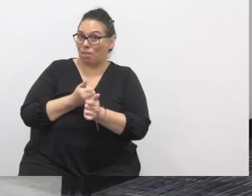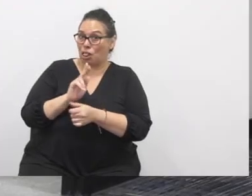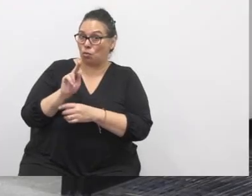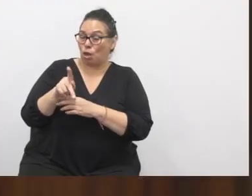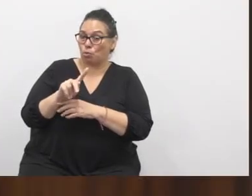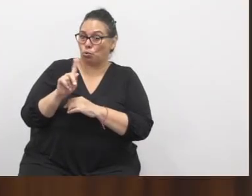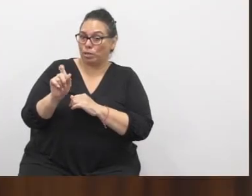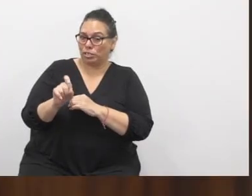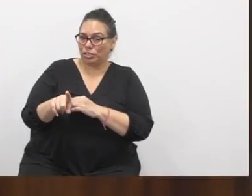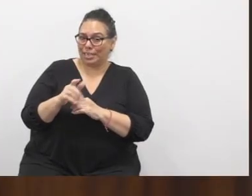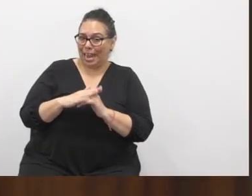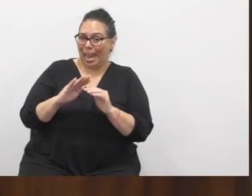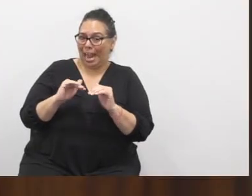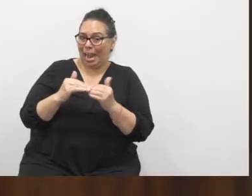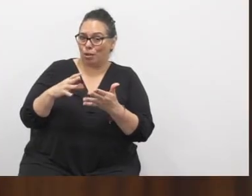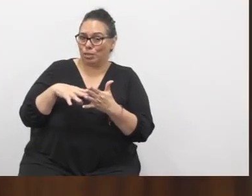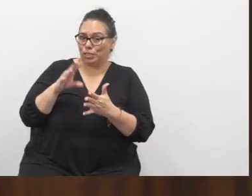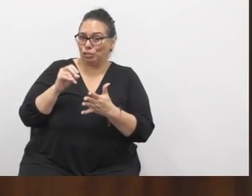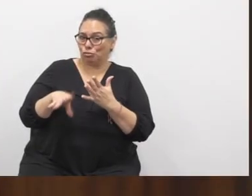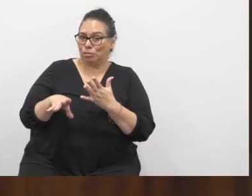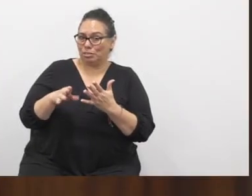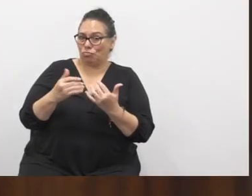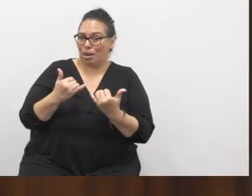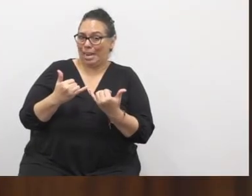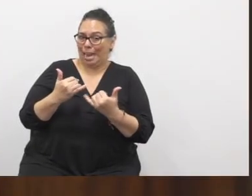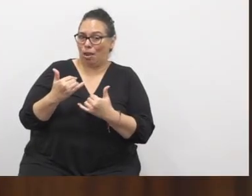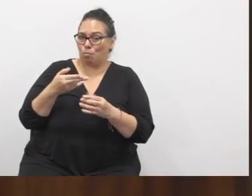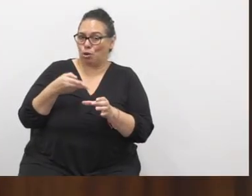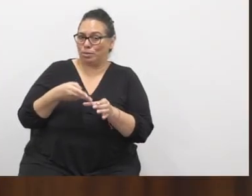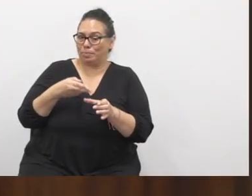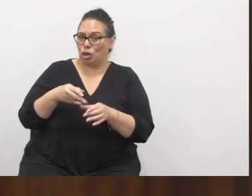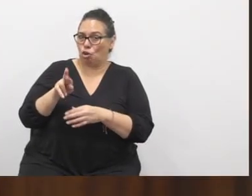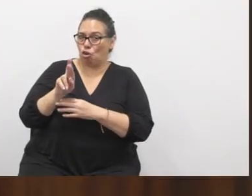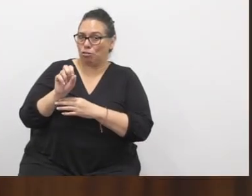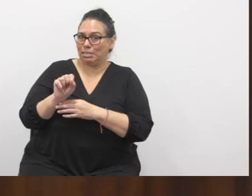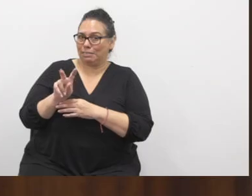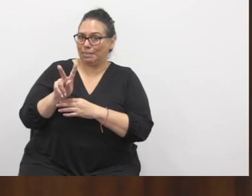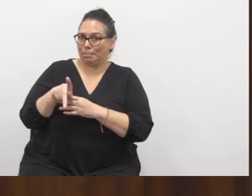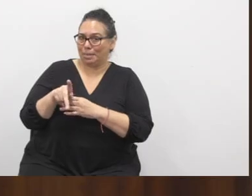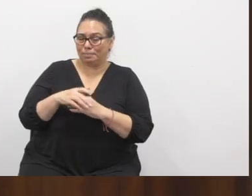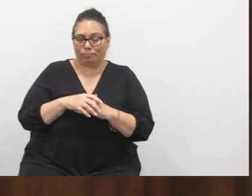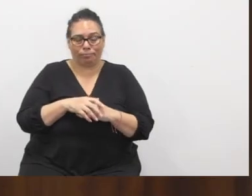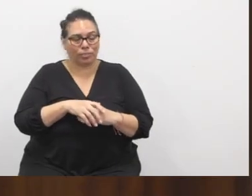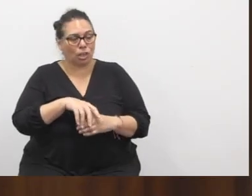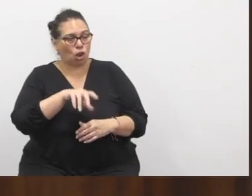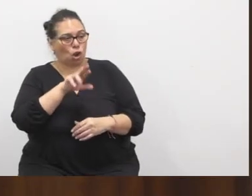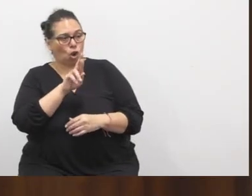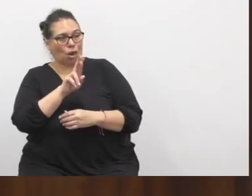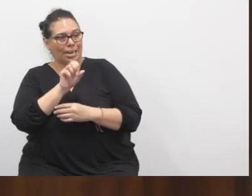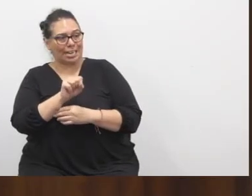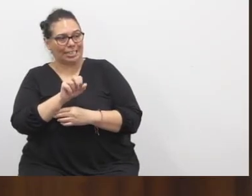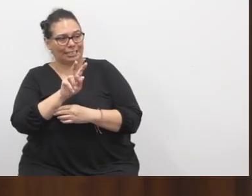how does a student right now participate in RSVP, Dr. Baker? Yeah, so RSVP actually spans now